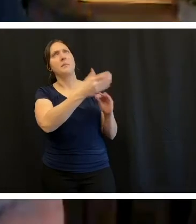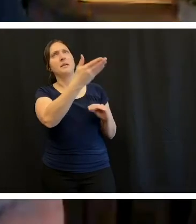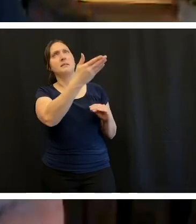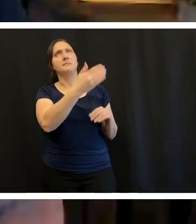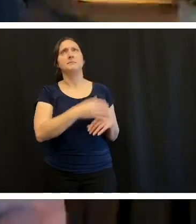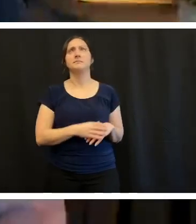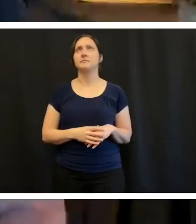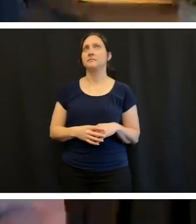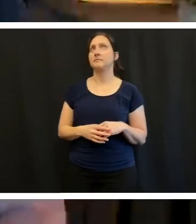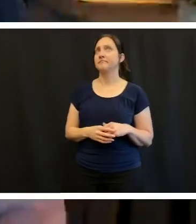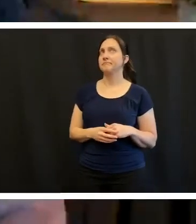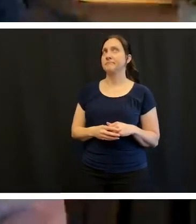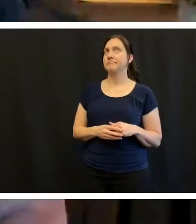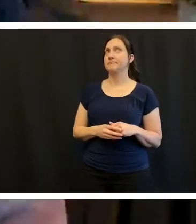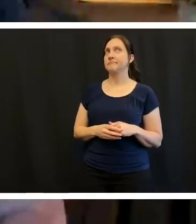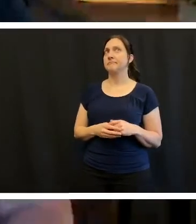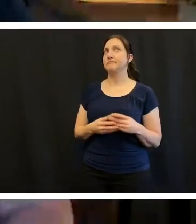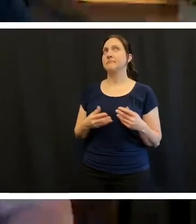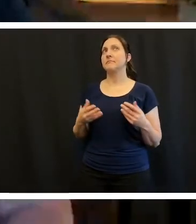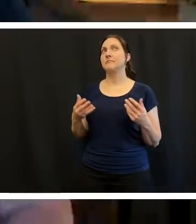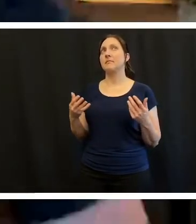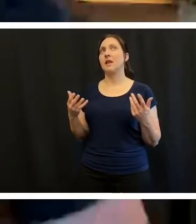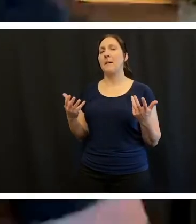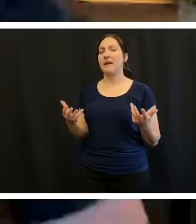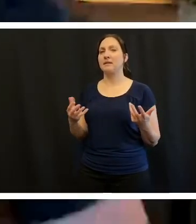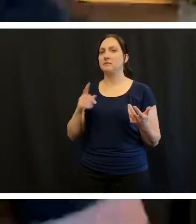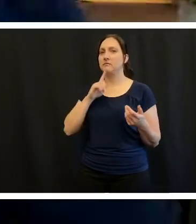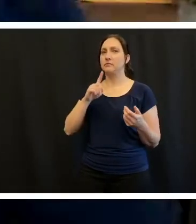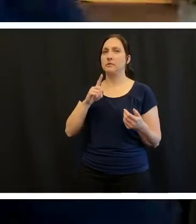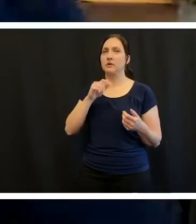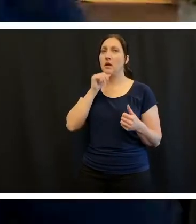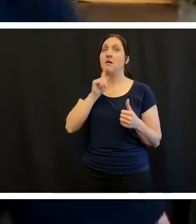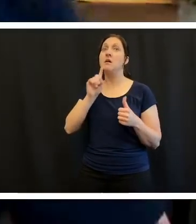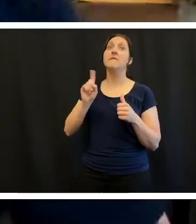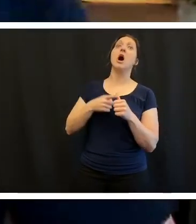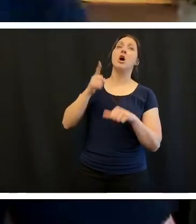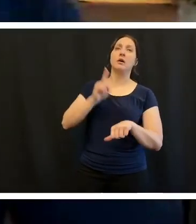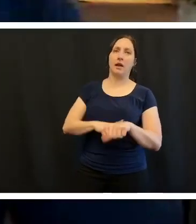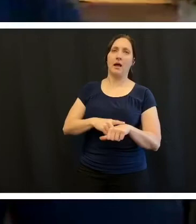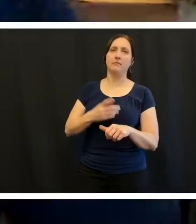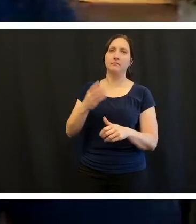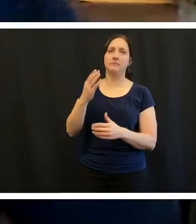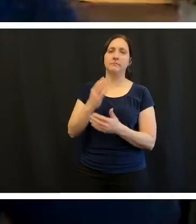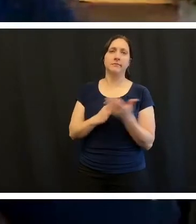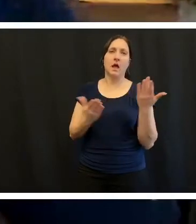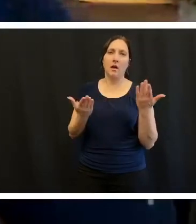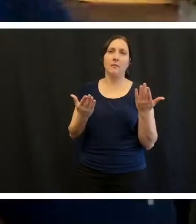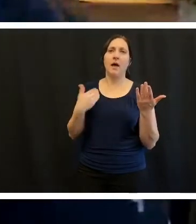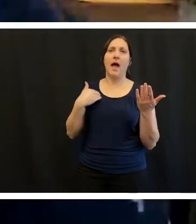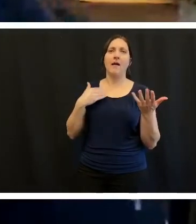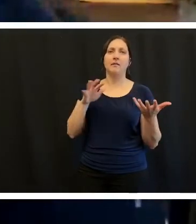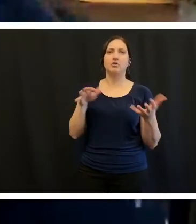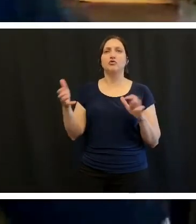It's not entirely unprecedented. We've had disruptions, localized disruptions. We never had a national disruption like this,